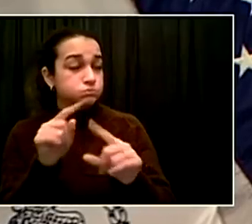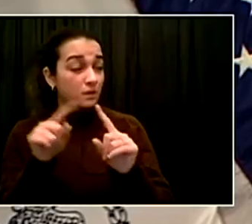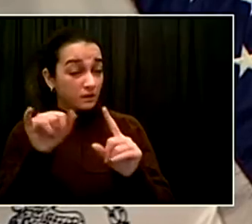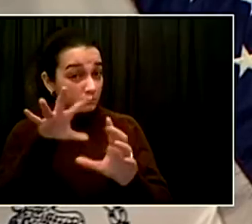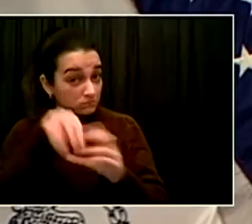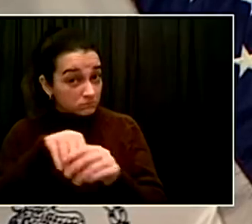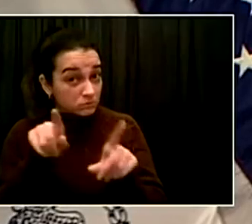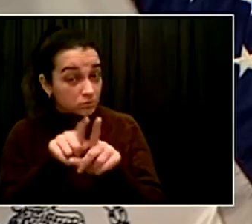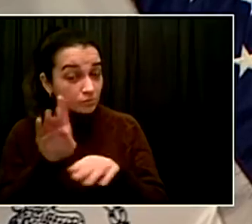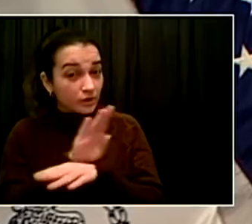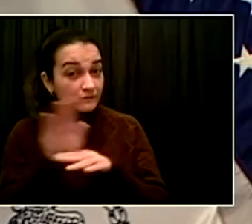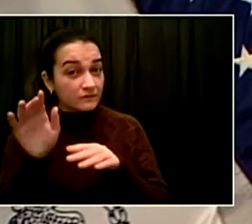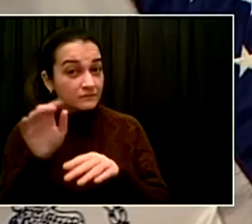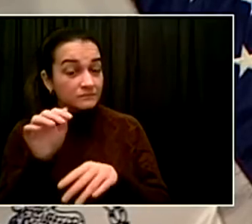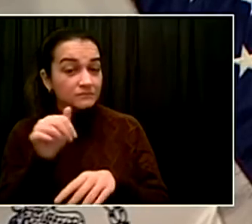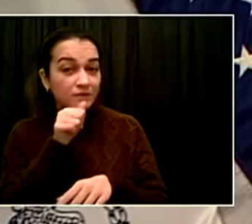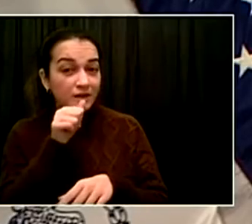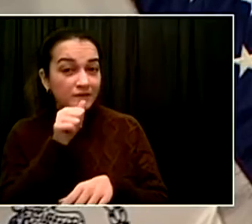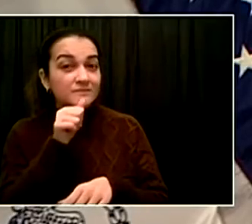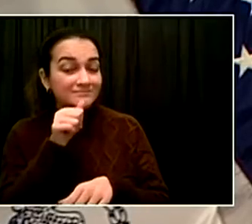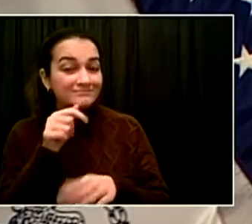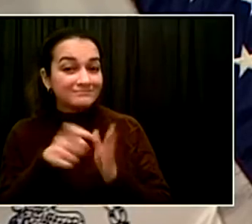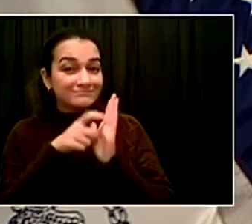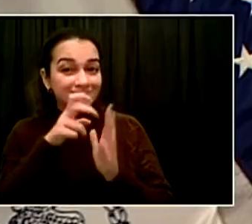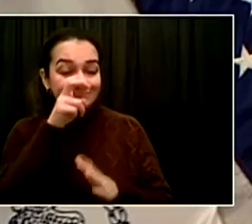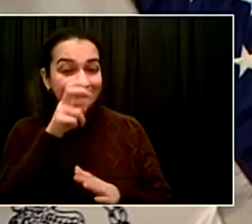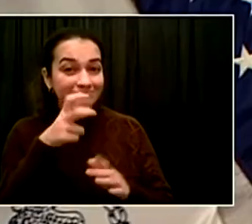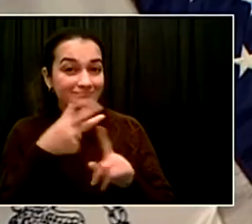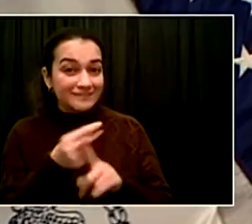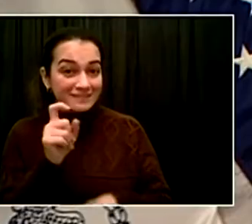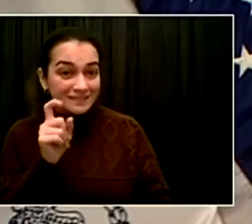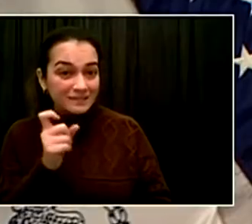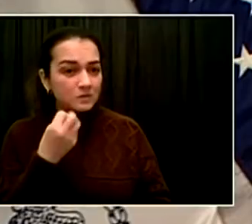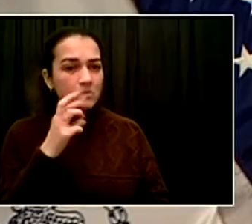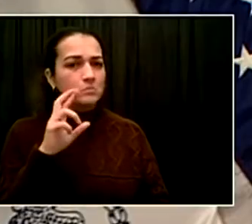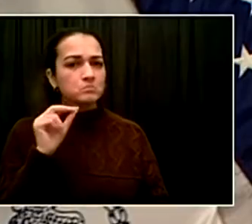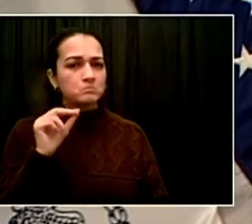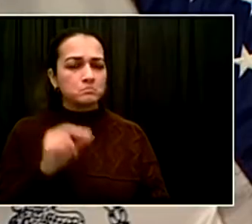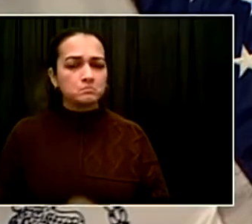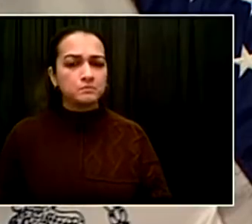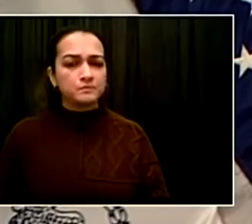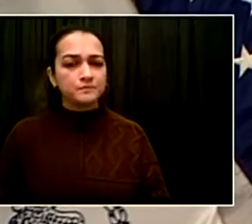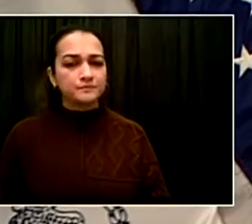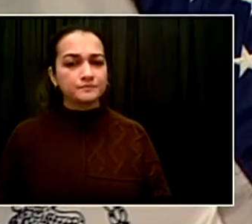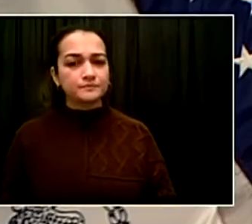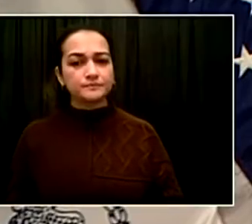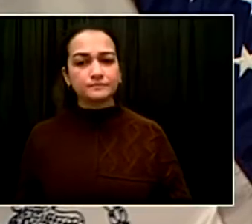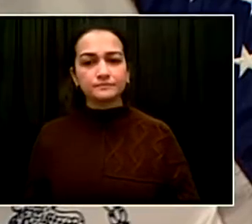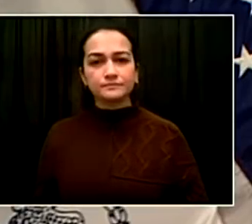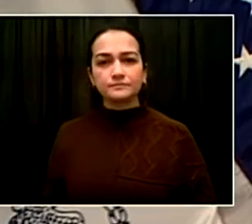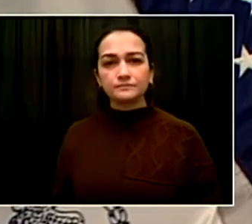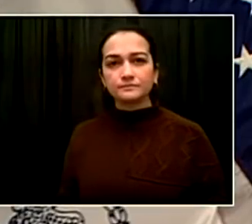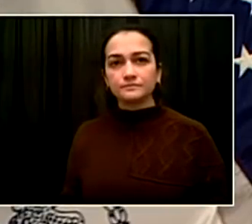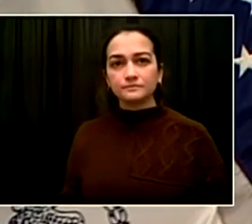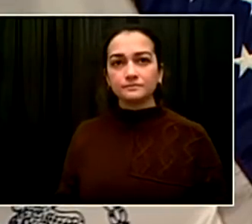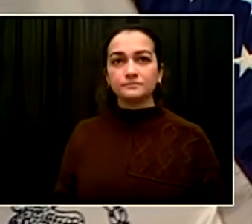THE MAYOR ELECT HAS COMMITTED TO YOU TO ENFORCE THE VACCINE MANDATE AND HAS YOU COMMITTED